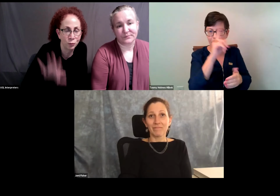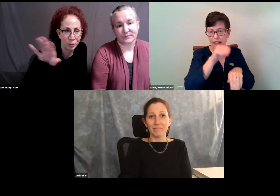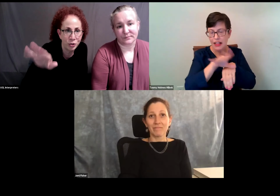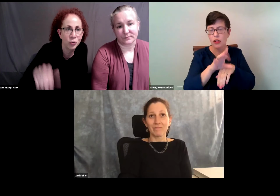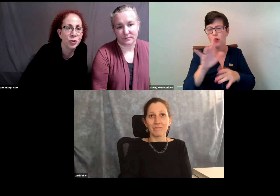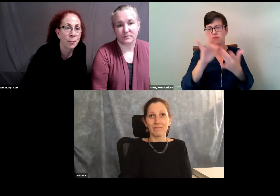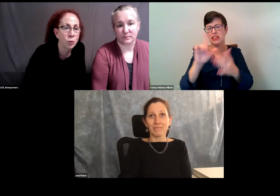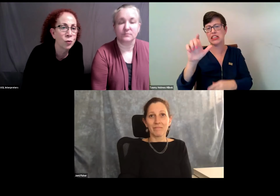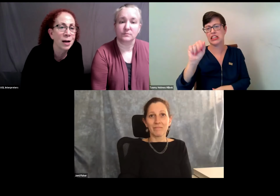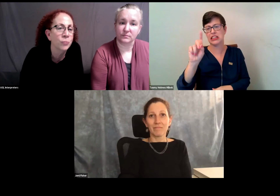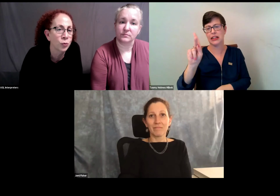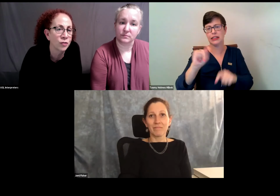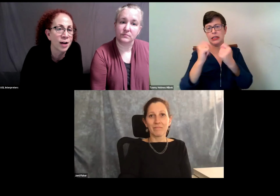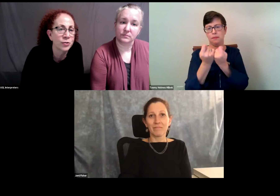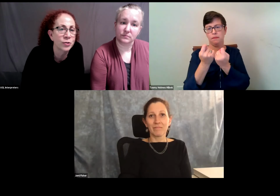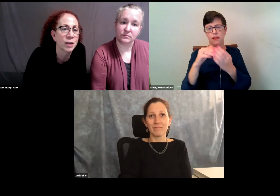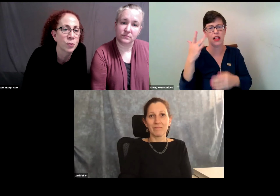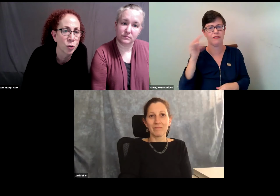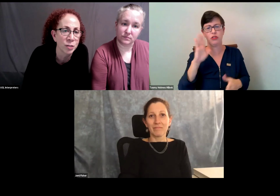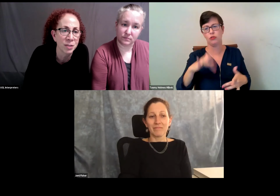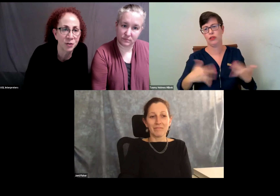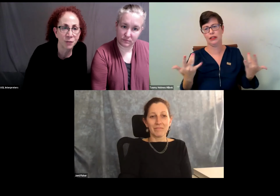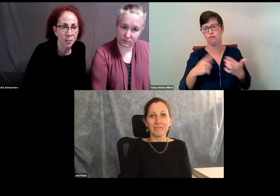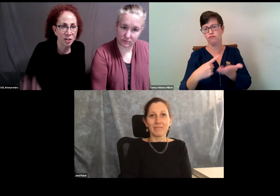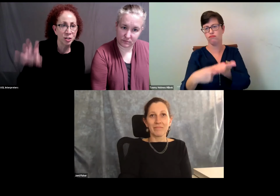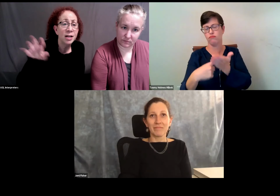lead you to that program those advisors and give you more specific information.